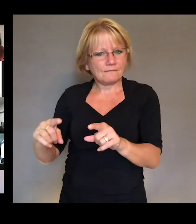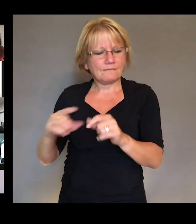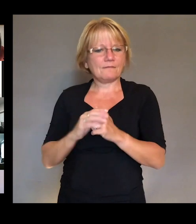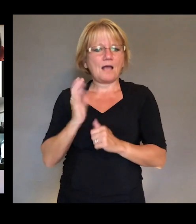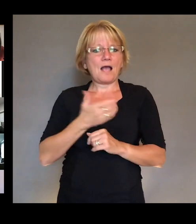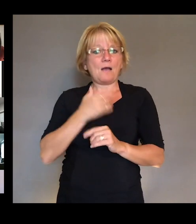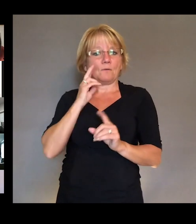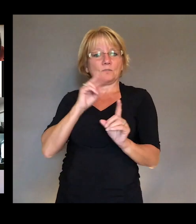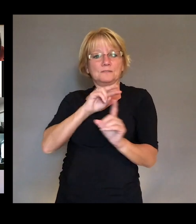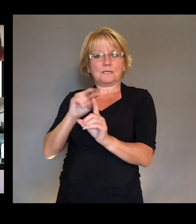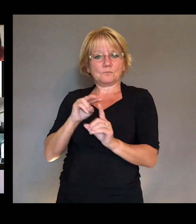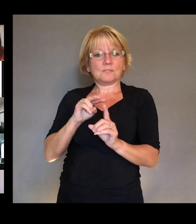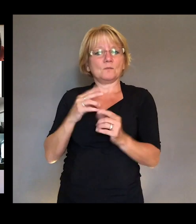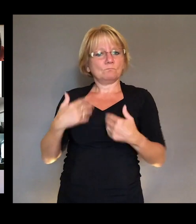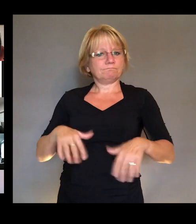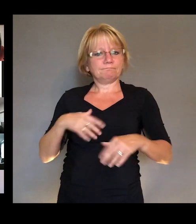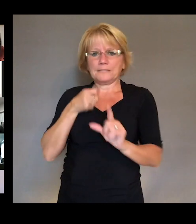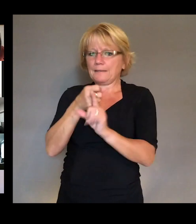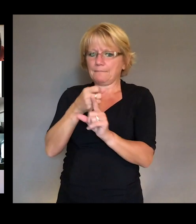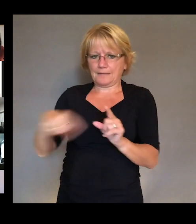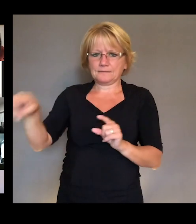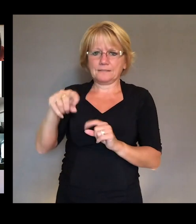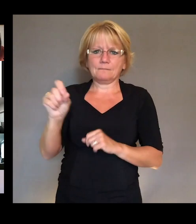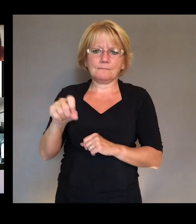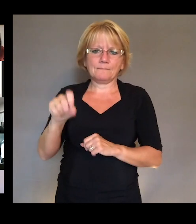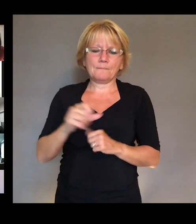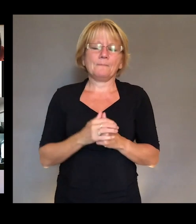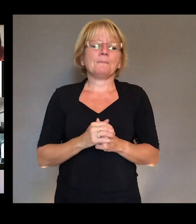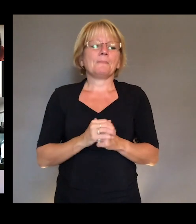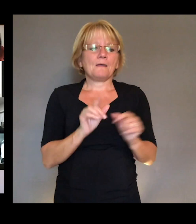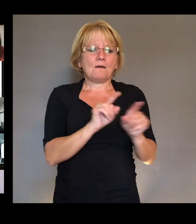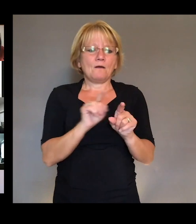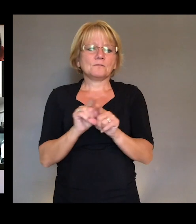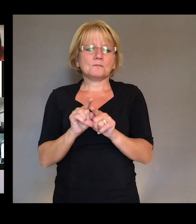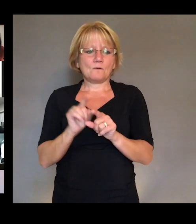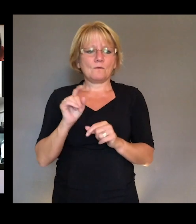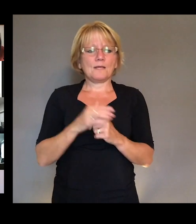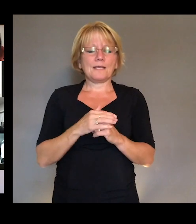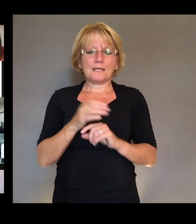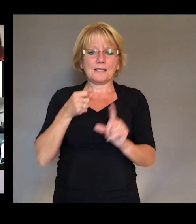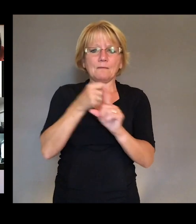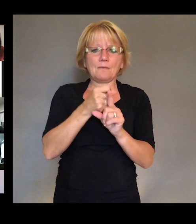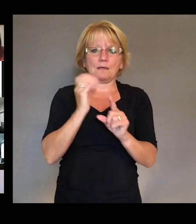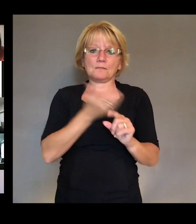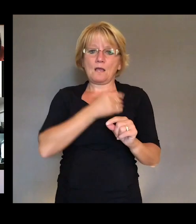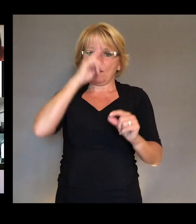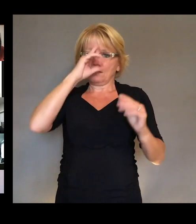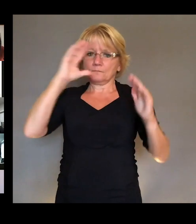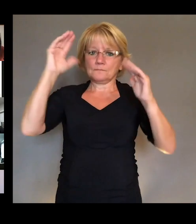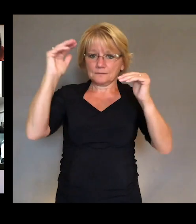Our perceptions of students has a huge impact on them. Also, it impacts our expectations.